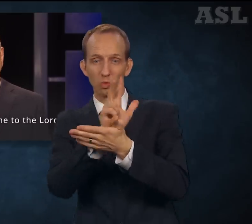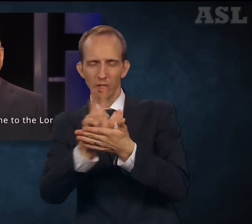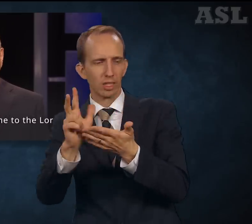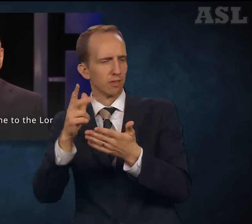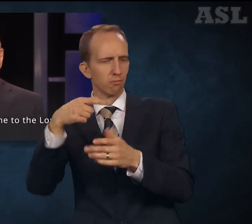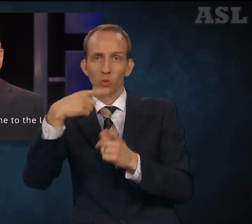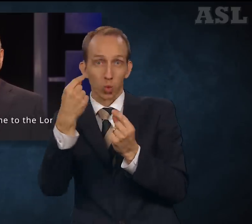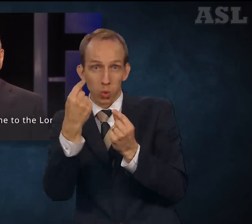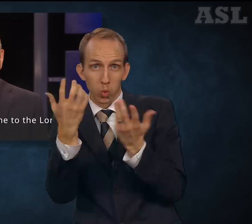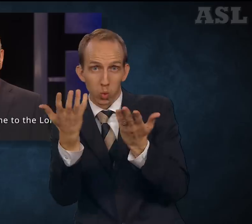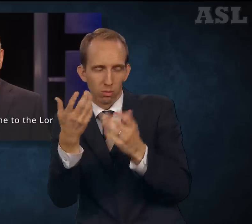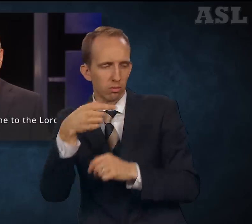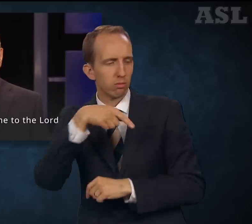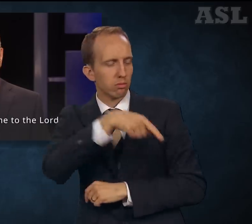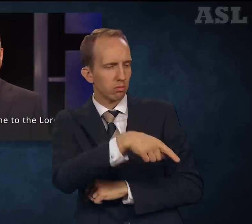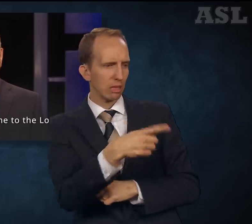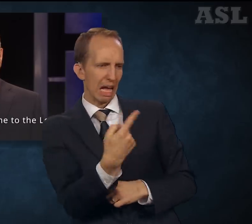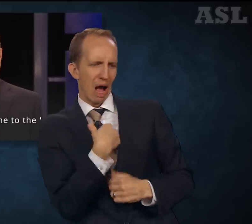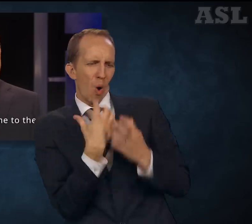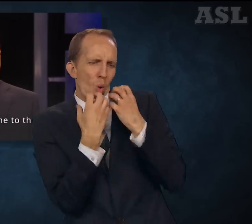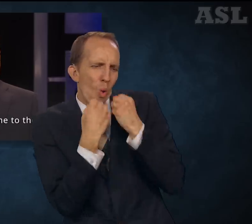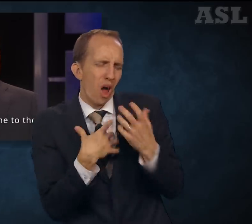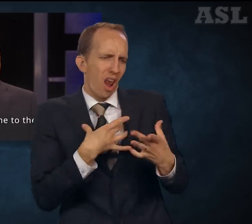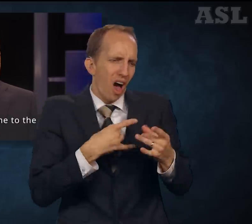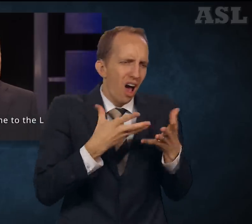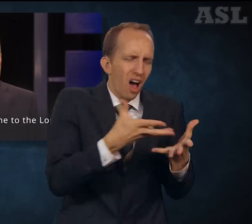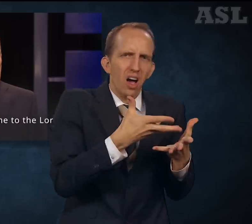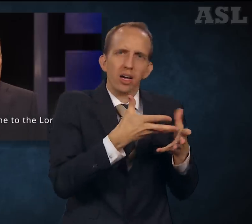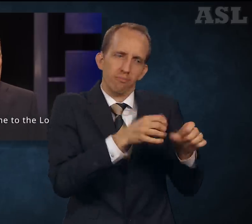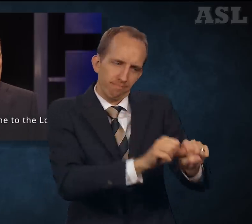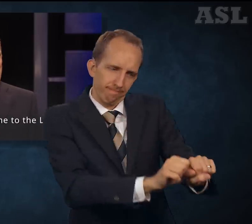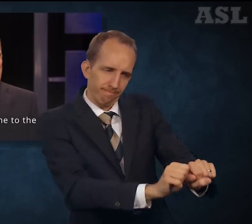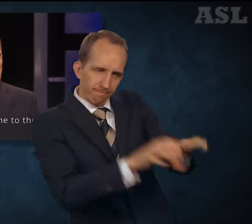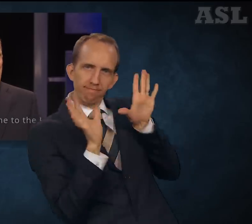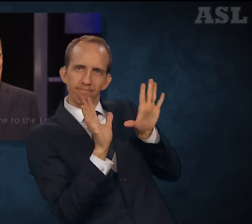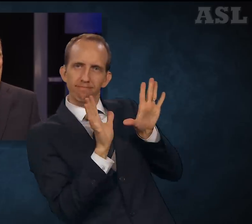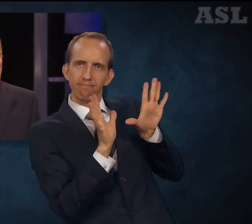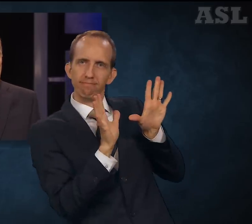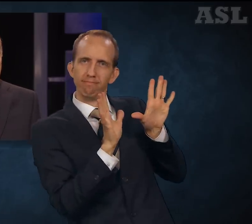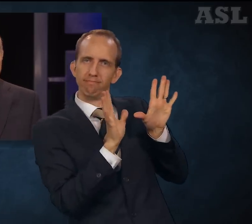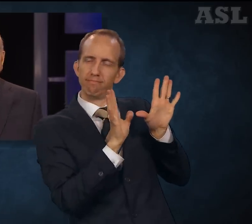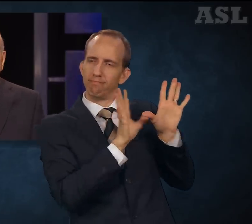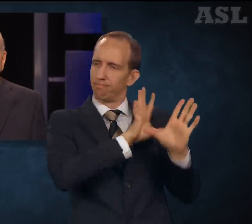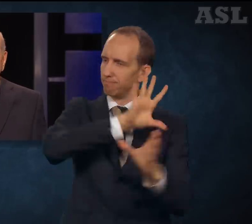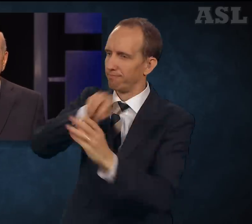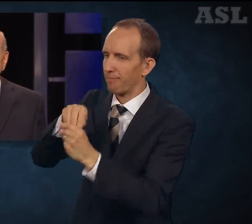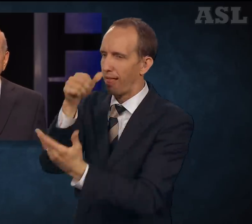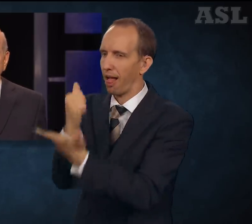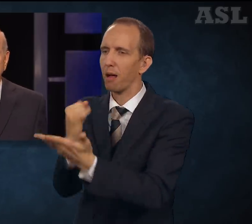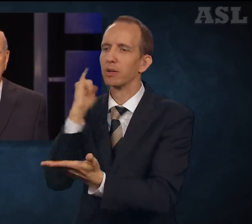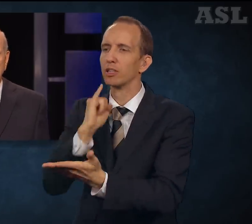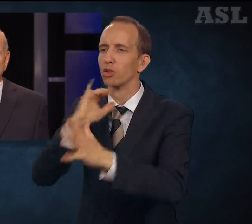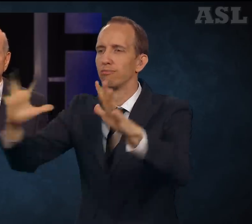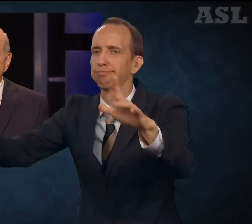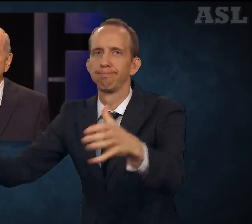FOR THREE WEEKS GIVE UP SOMETHING YOU LIKE TO DO AND